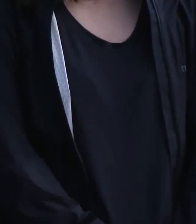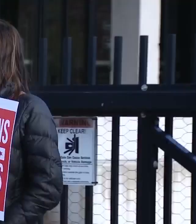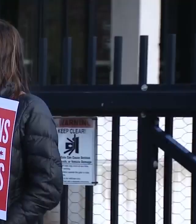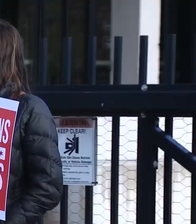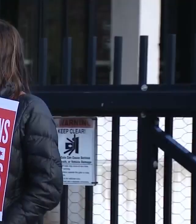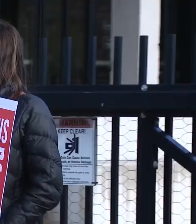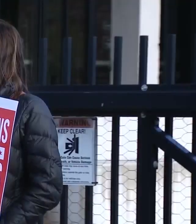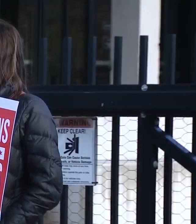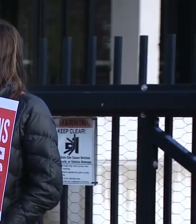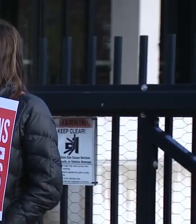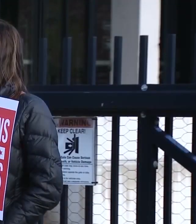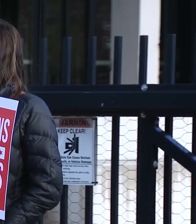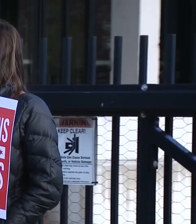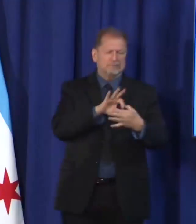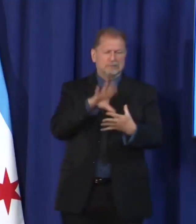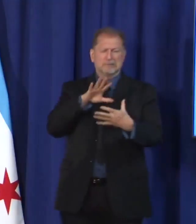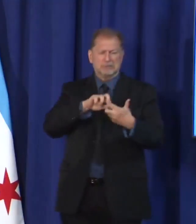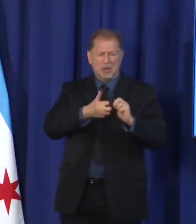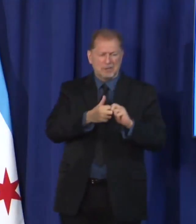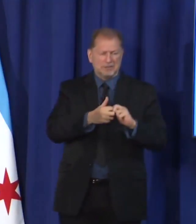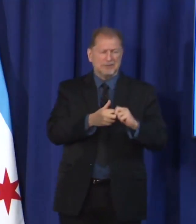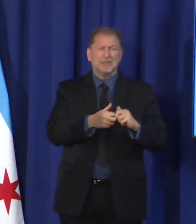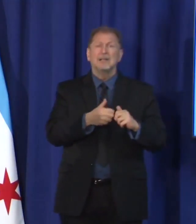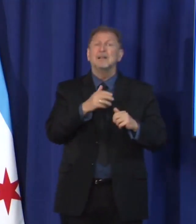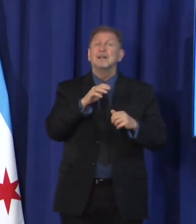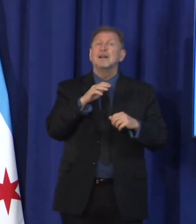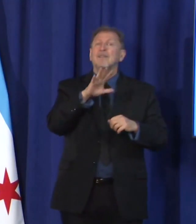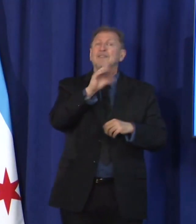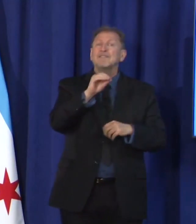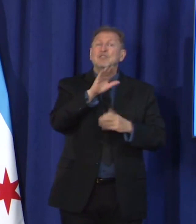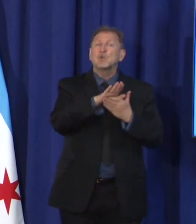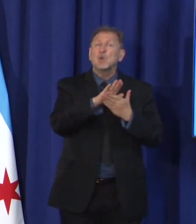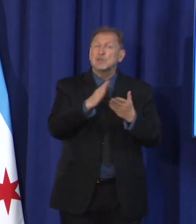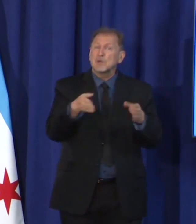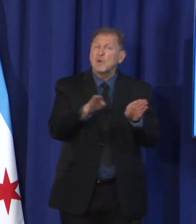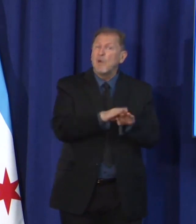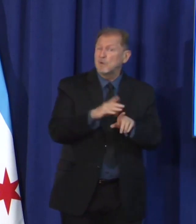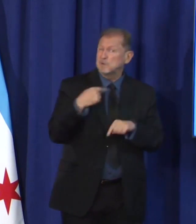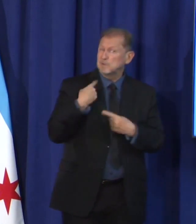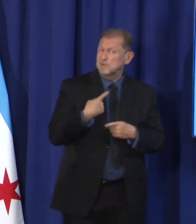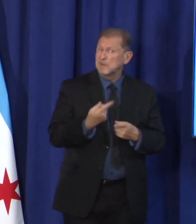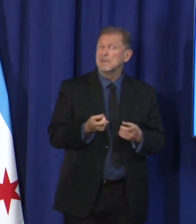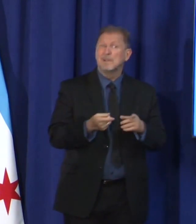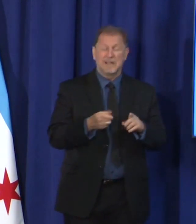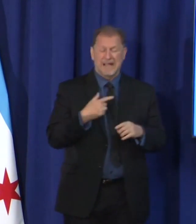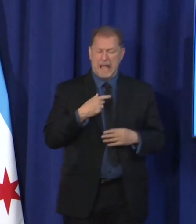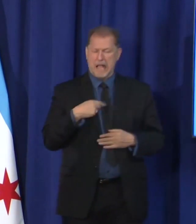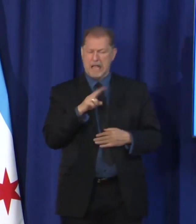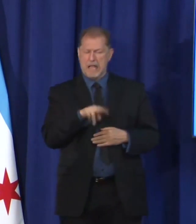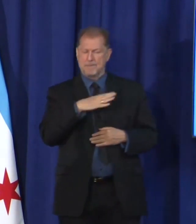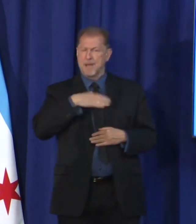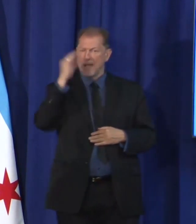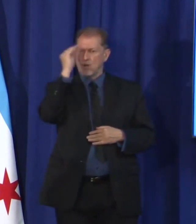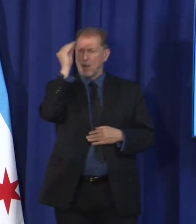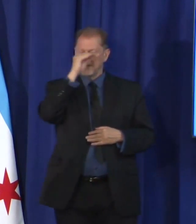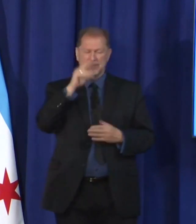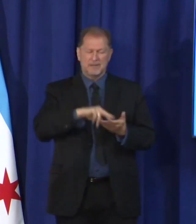IT'S A TIME TO TURN THE PAGE. AND BEGIN THE NEXT LEG OF OUR JOURNEY. WE WILL RESTORE RELATIONSHIPS THAT HAVE BEEN HARMED BY A PAINFUL LEGACY.